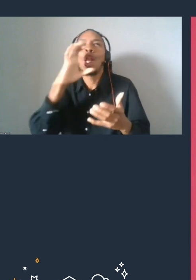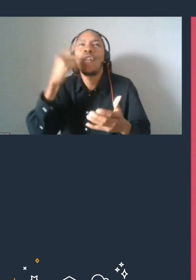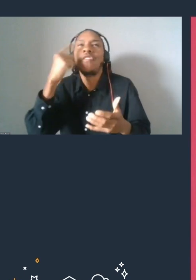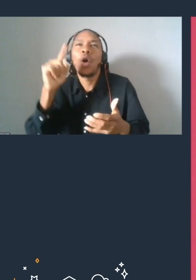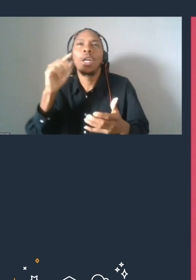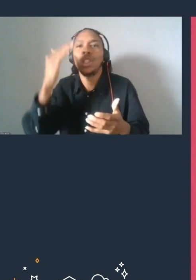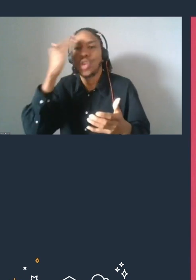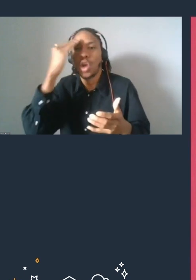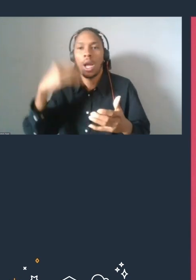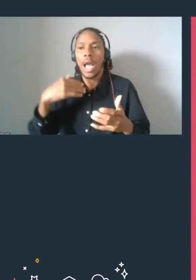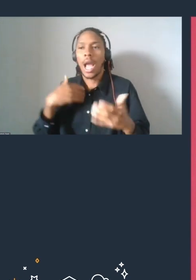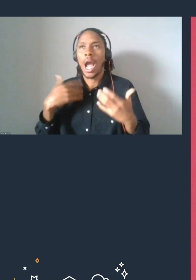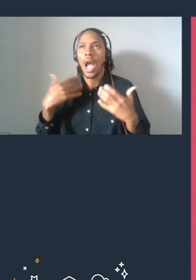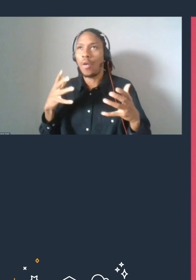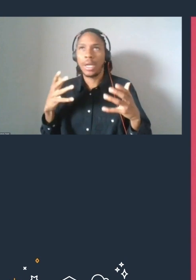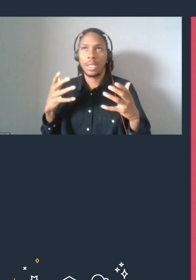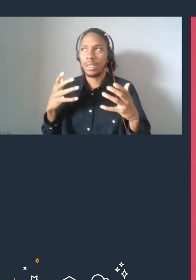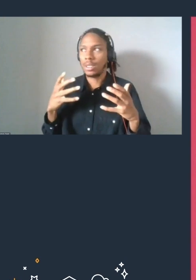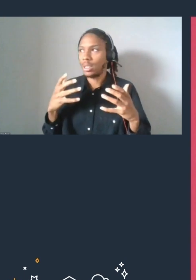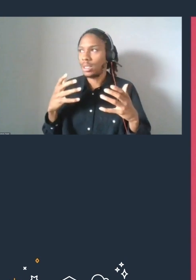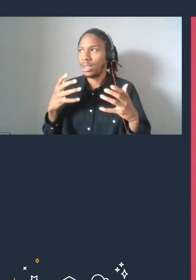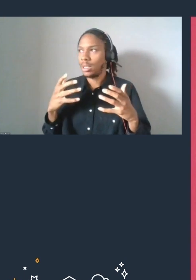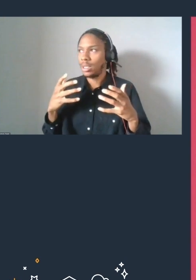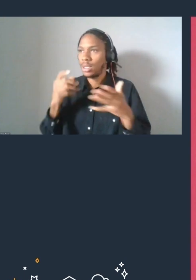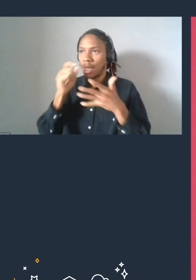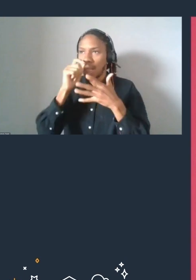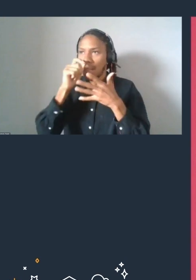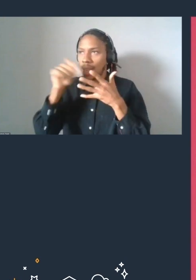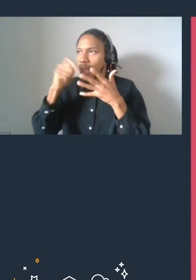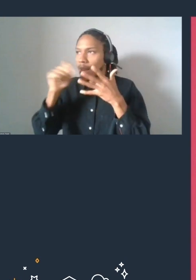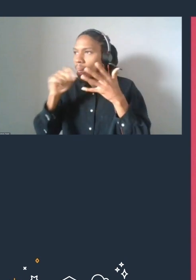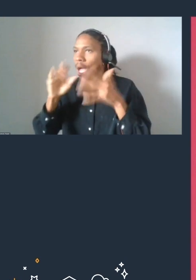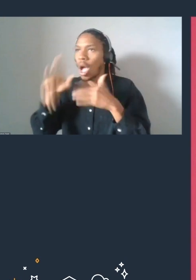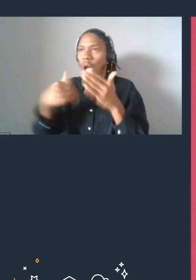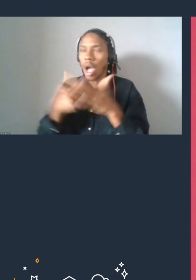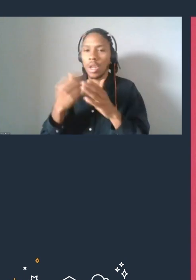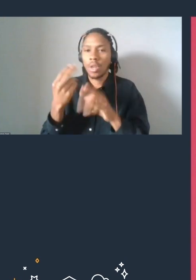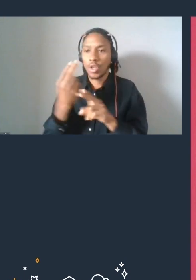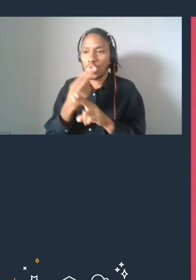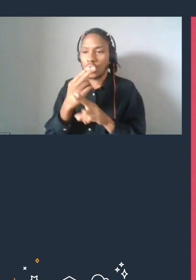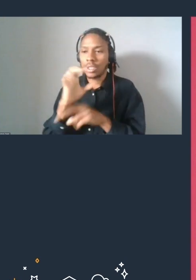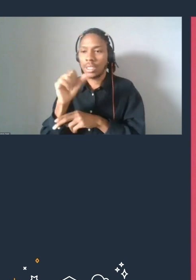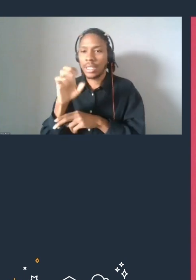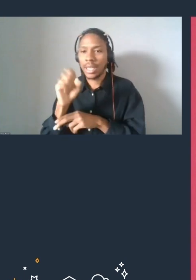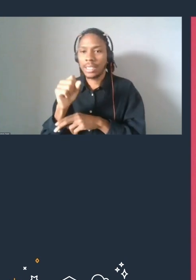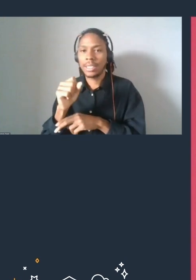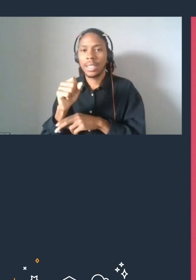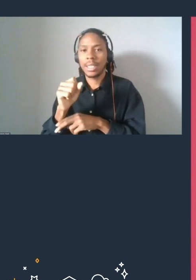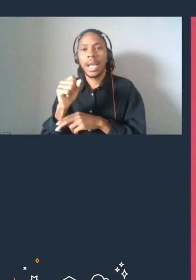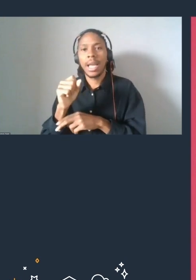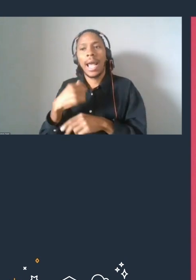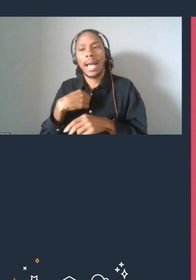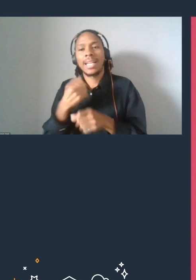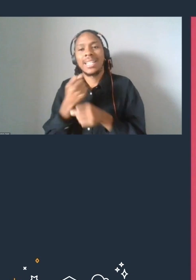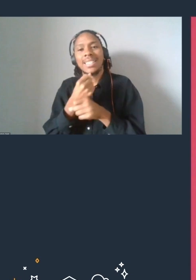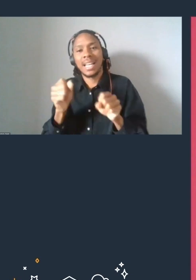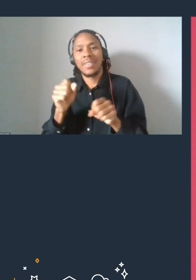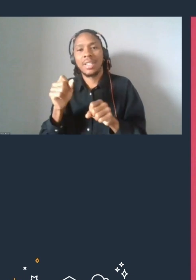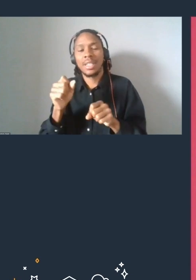already accounted for all of my use cases in a way that I can safely disable ACLs without changing